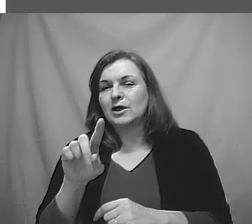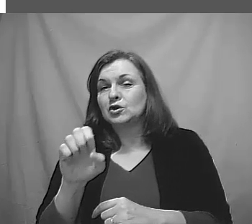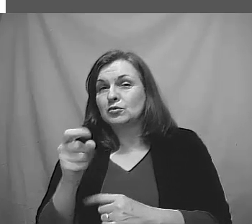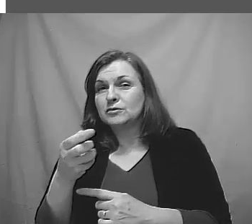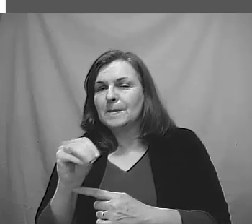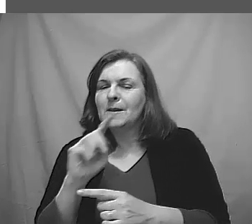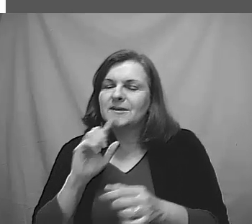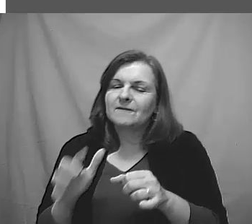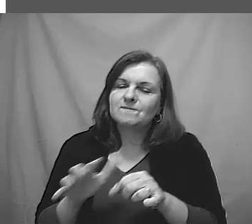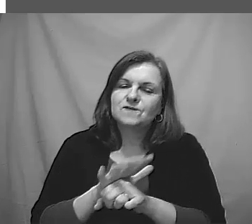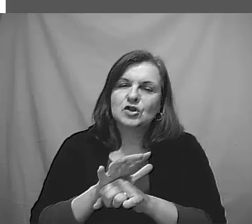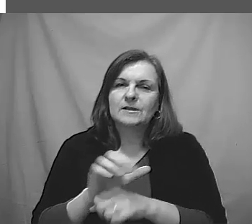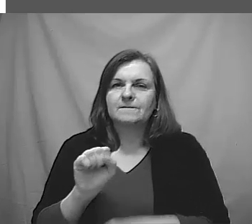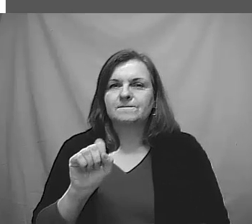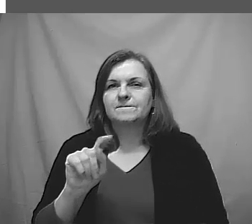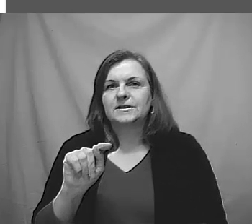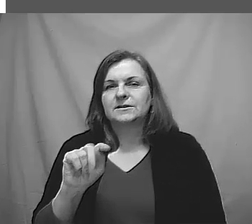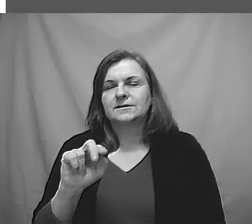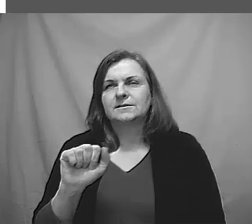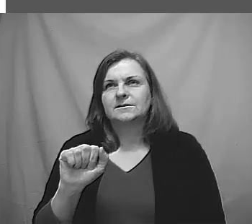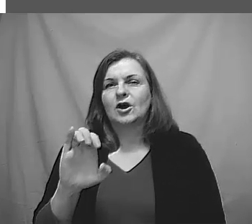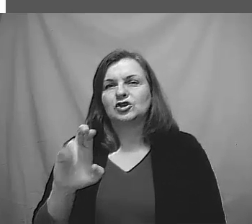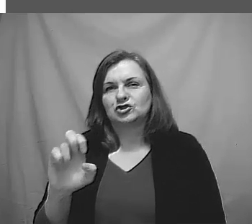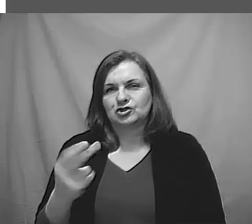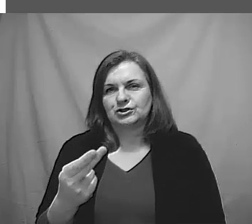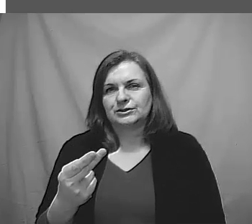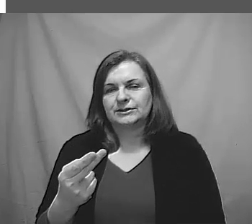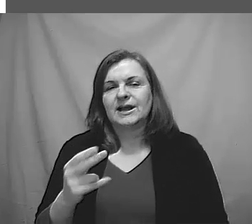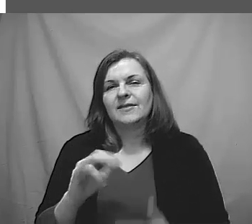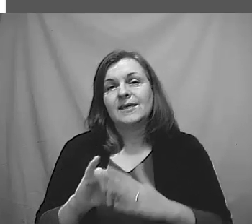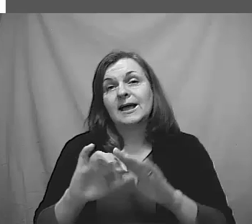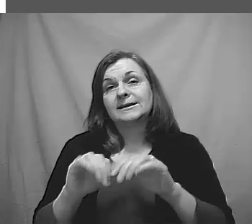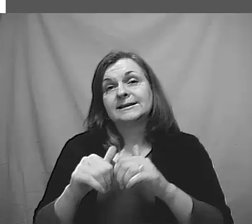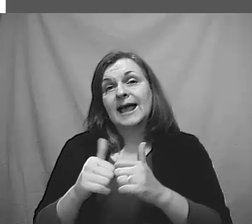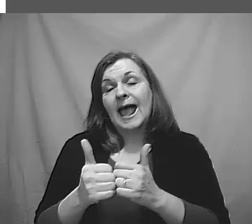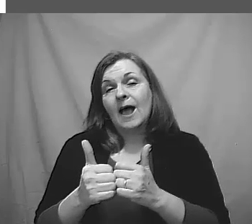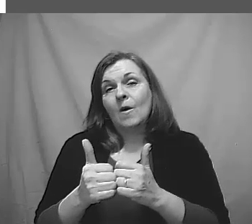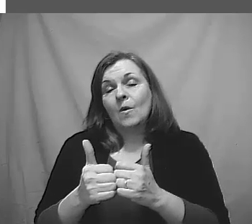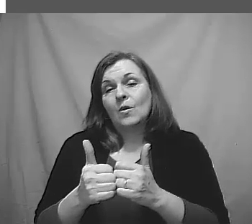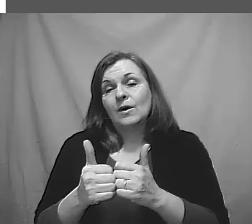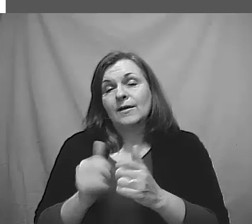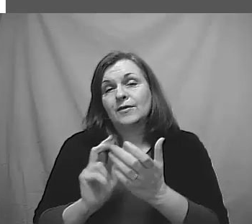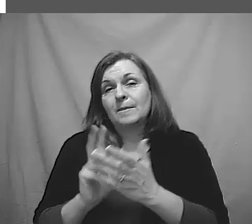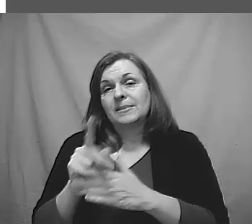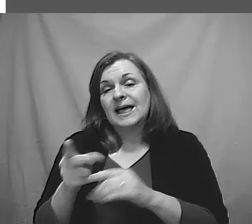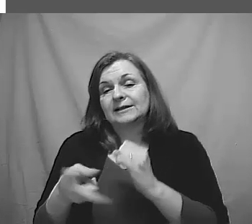this is how the plant stores starch for food for that embryonic leaf so that before it